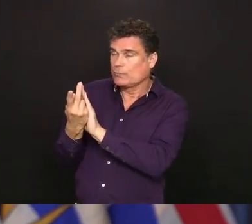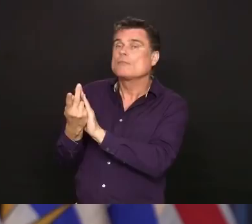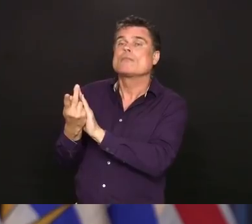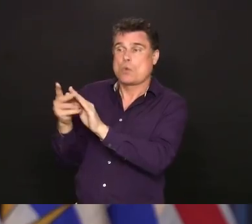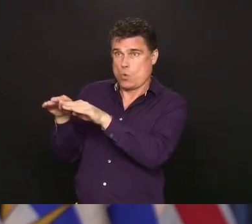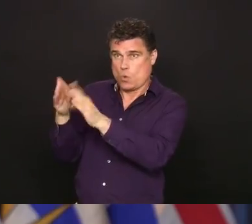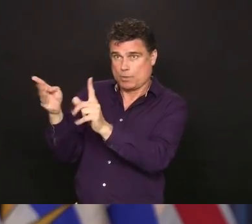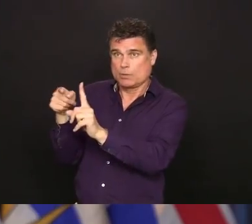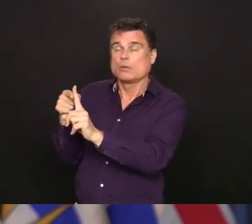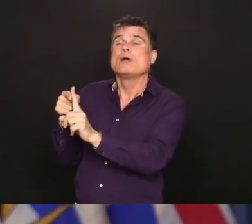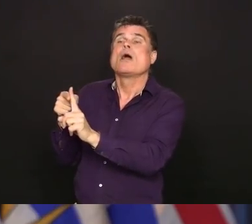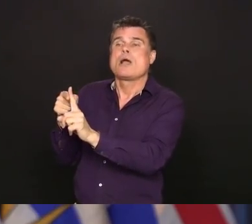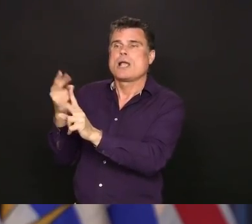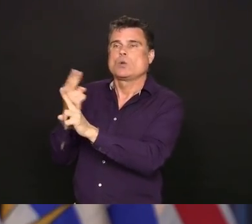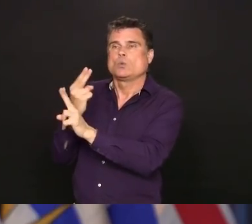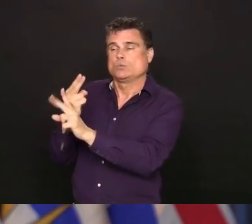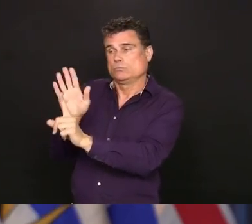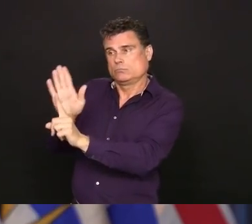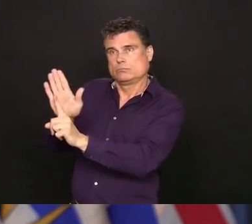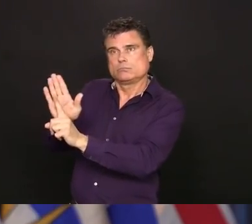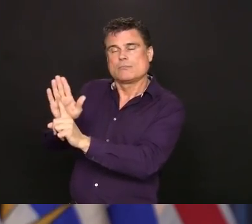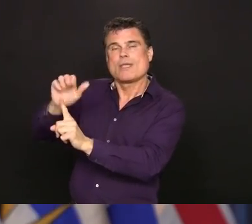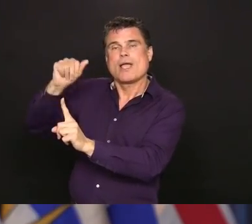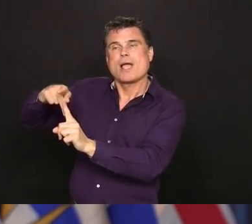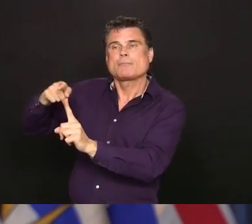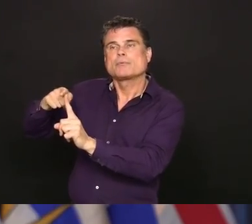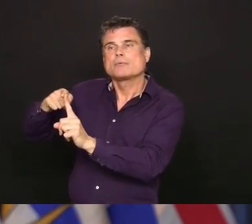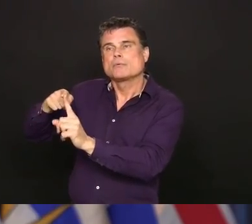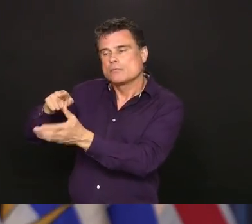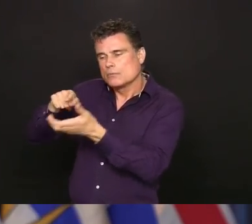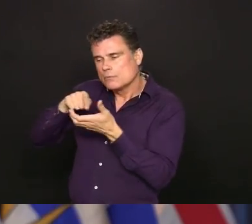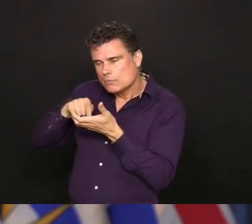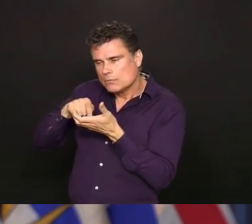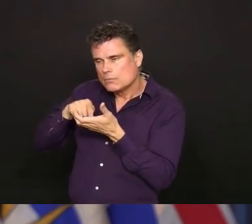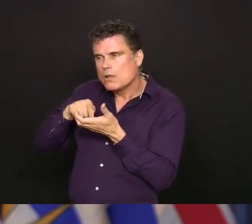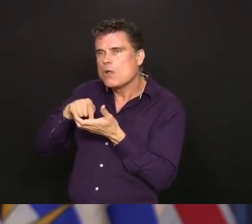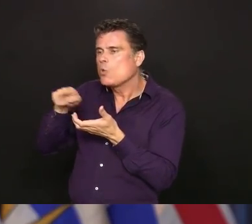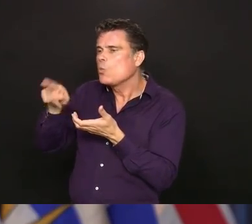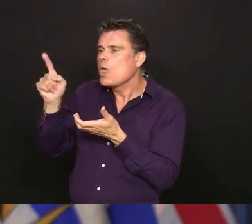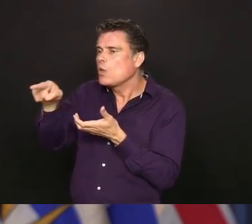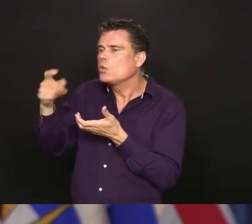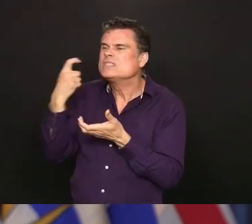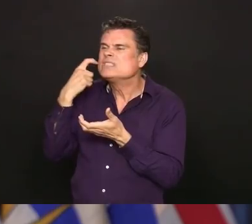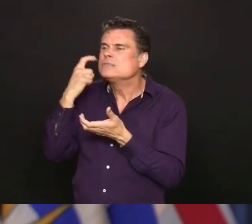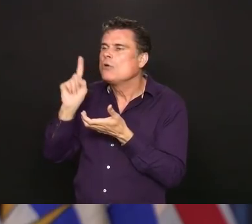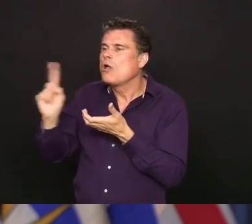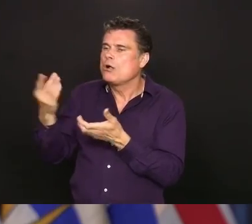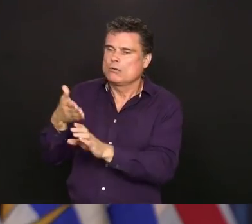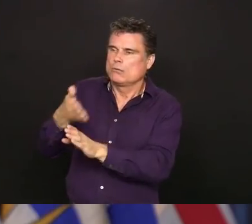apps around the world. There's the one from Singapore as well. It's called Trace Together that I